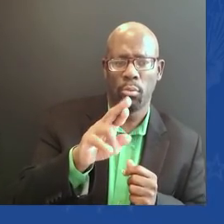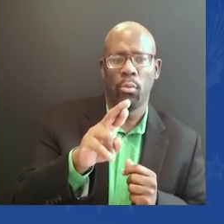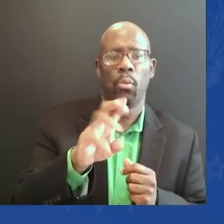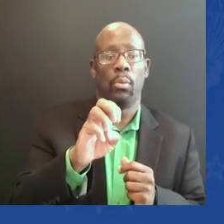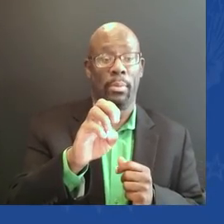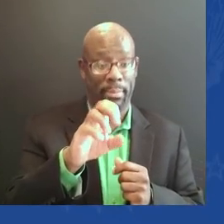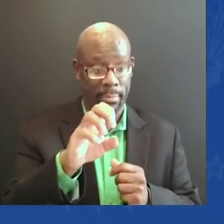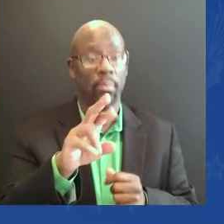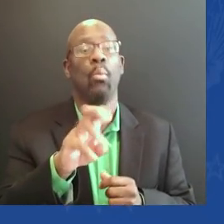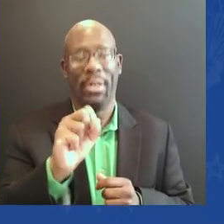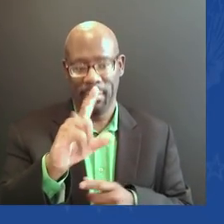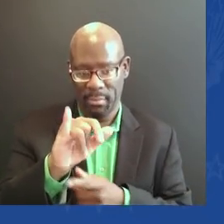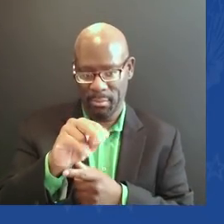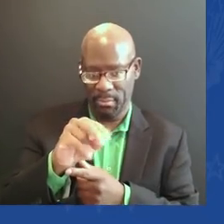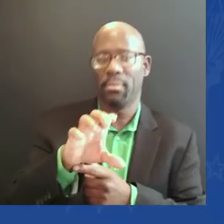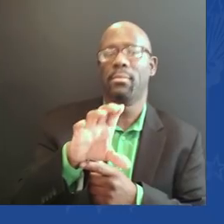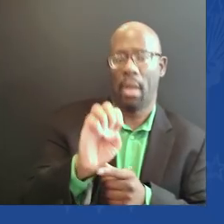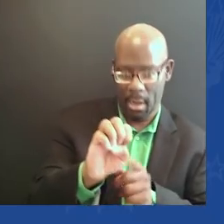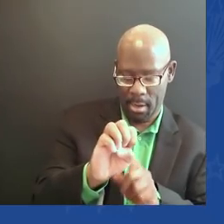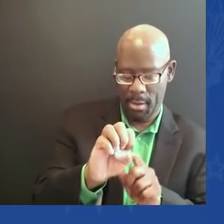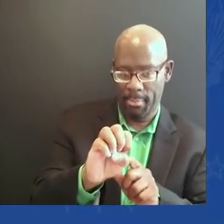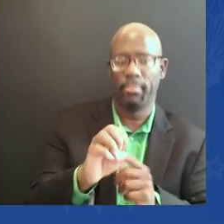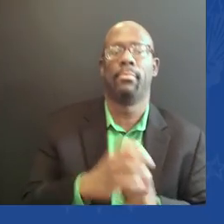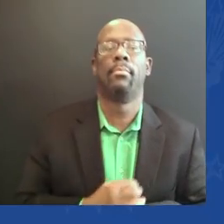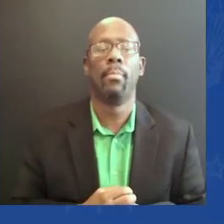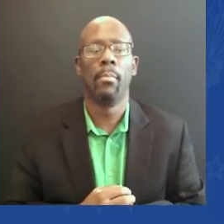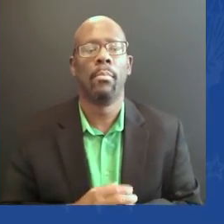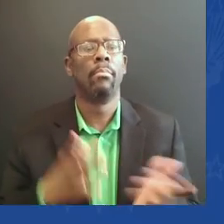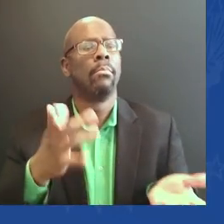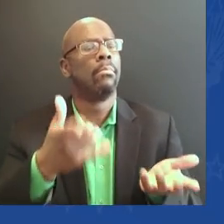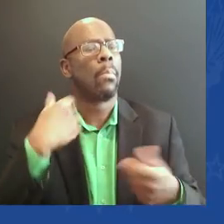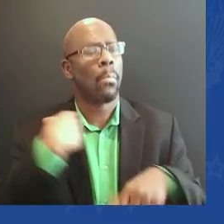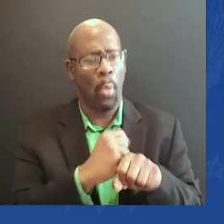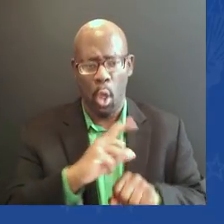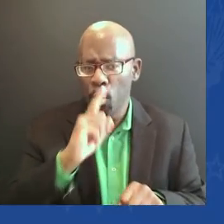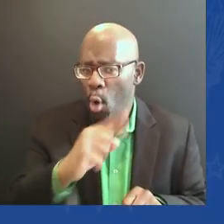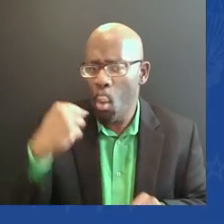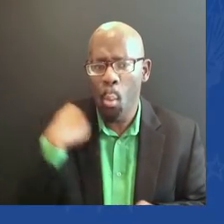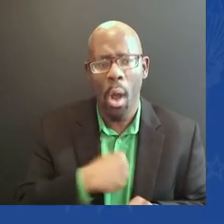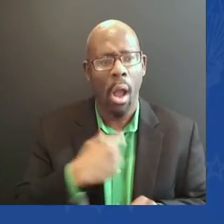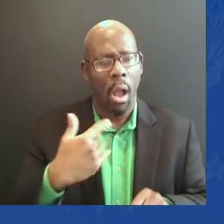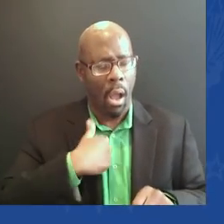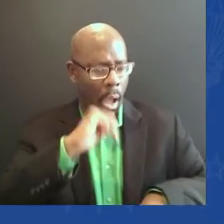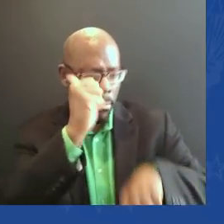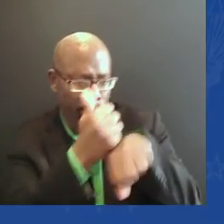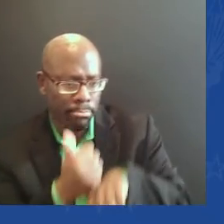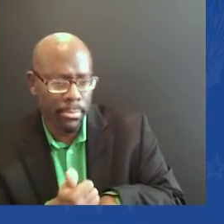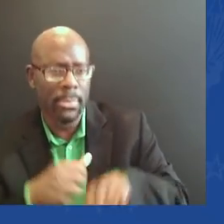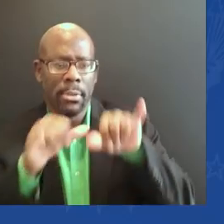that we have the resilience to be able to, when those towers come down and the lines end up hitting the ground